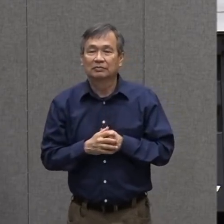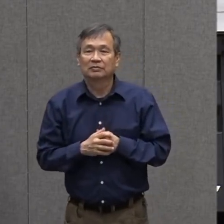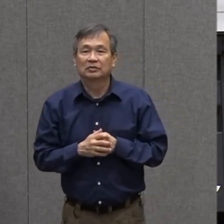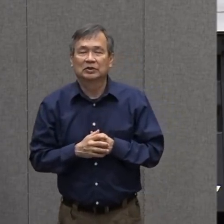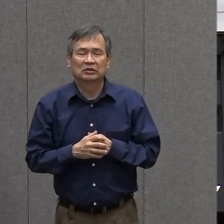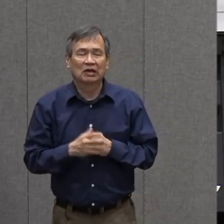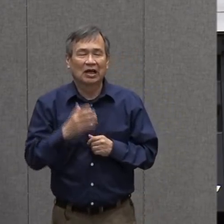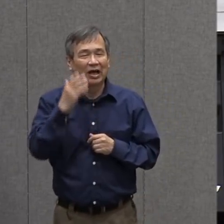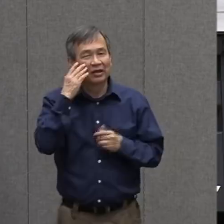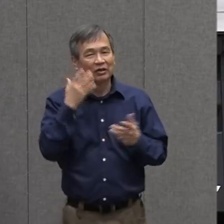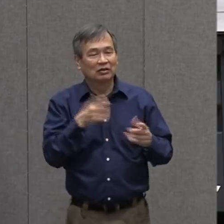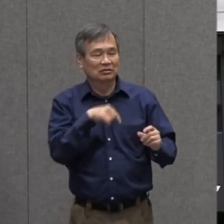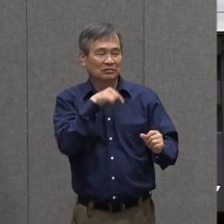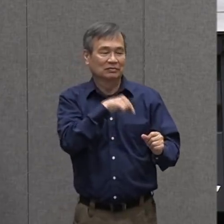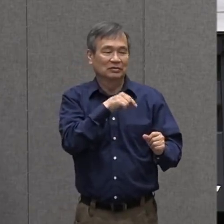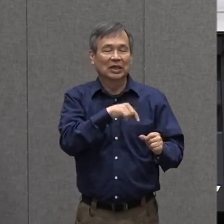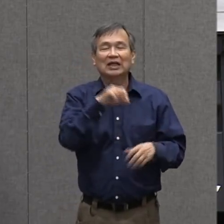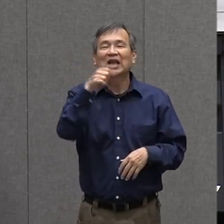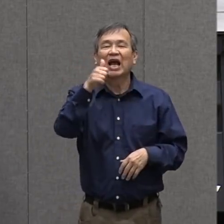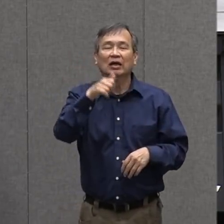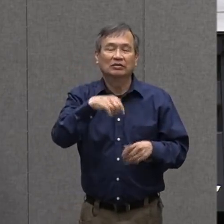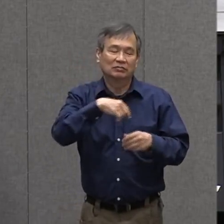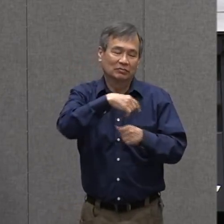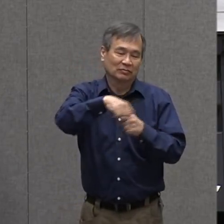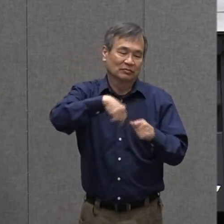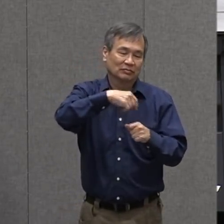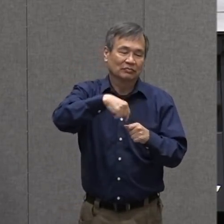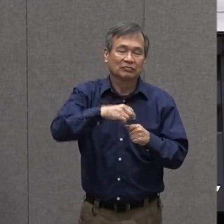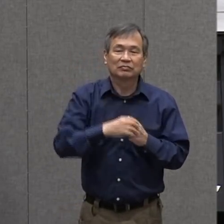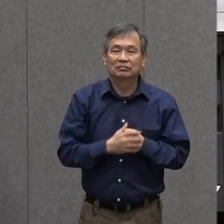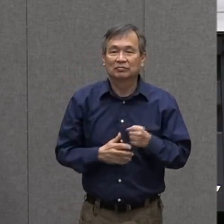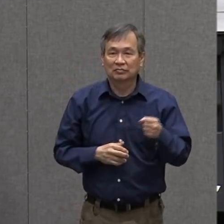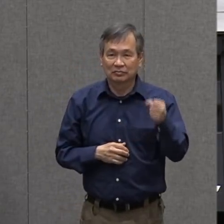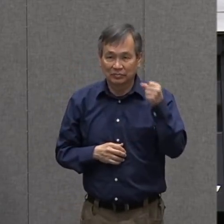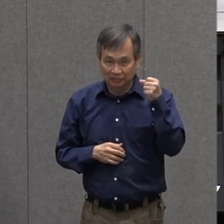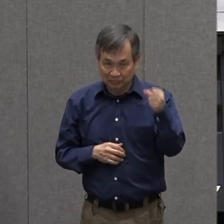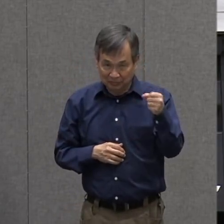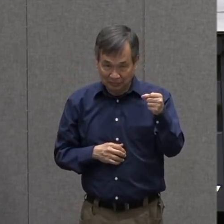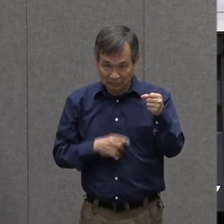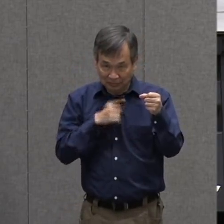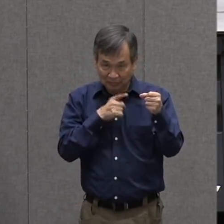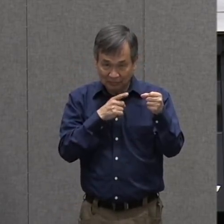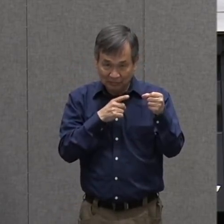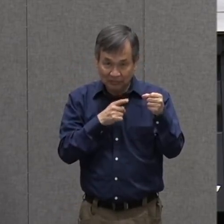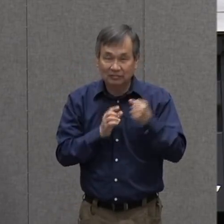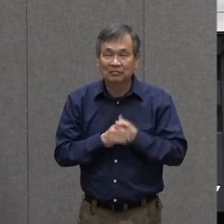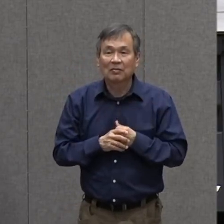So I know that there's 10 here. So I've added this bundle and I have two extra six.